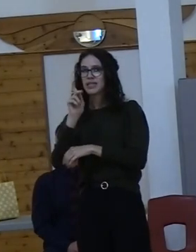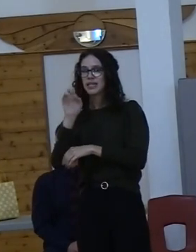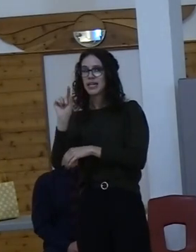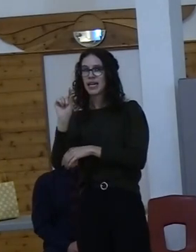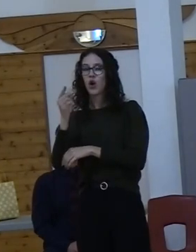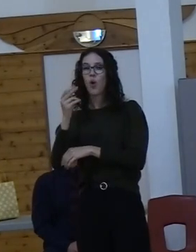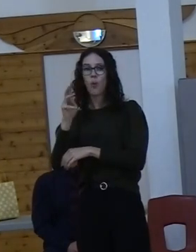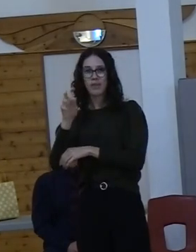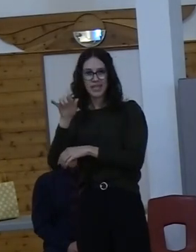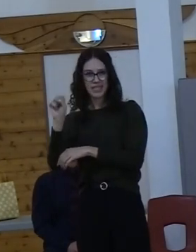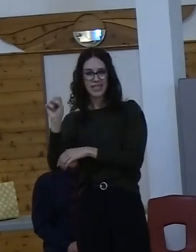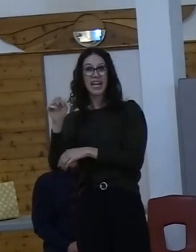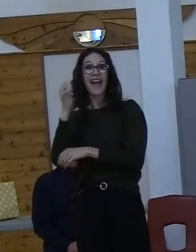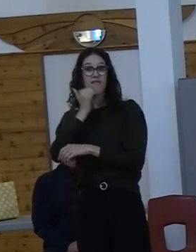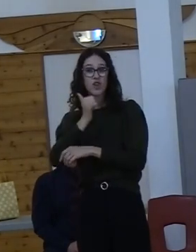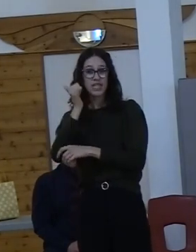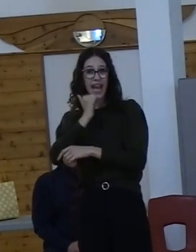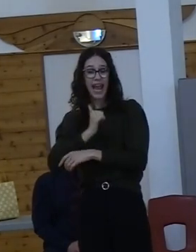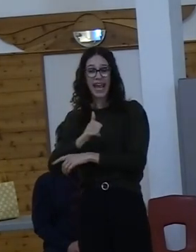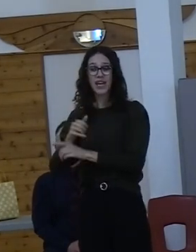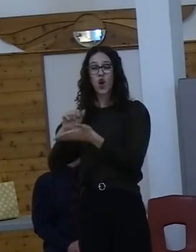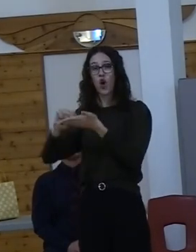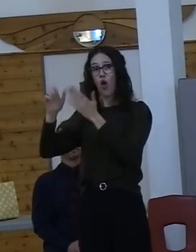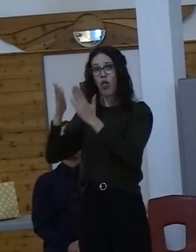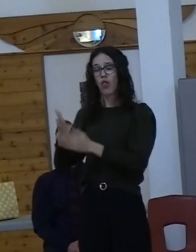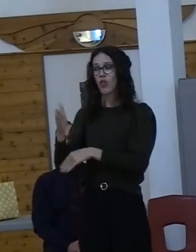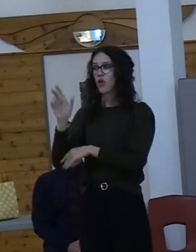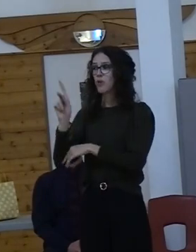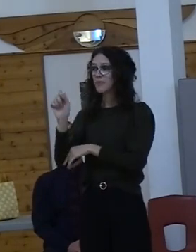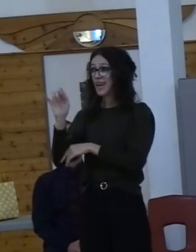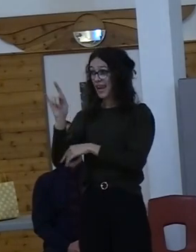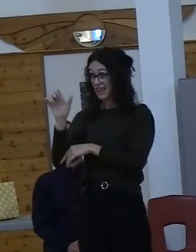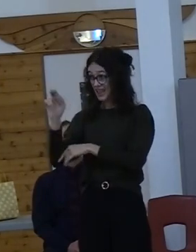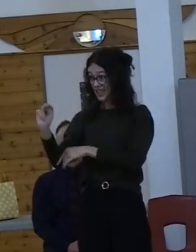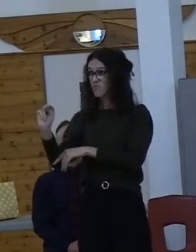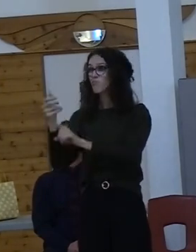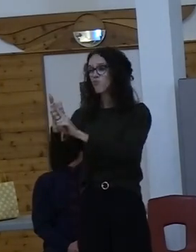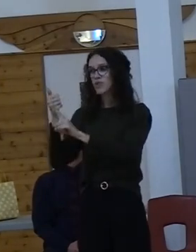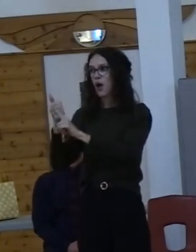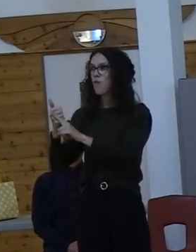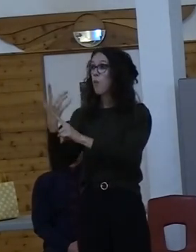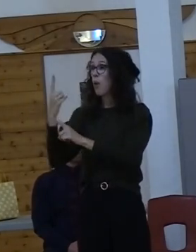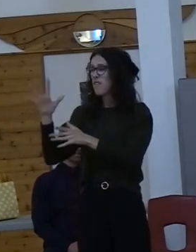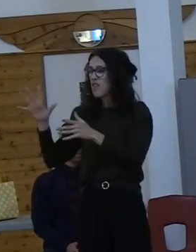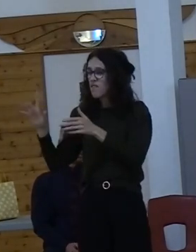She was actually one of our very first born universal Crushing Colonialism.